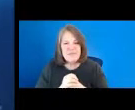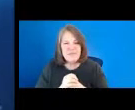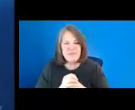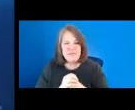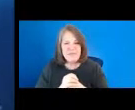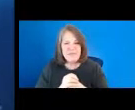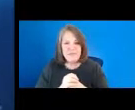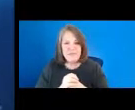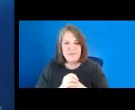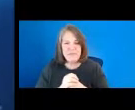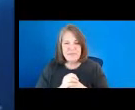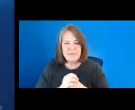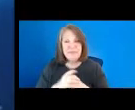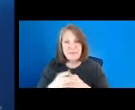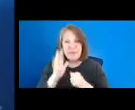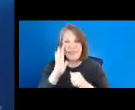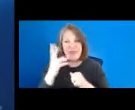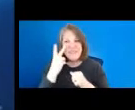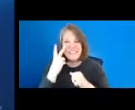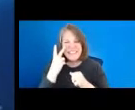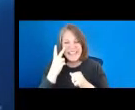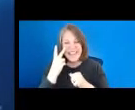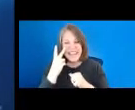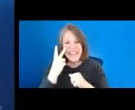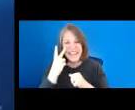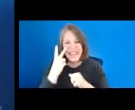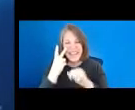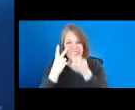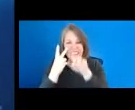16:22:19 And you will see down here and just directly what I was talking about.